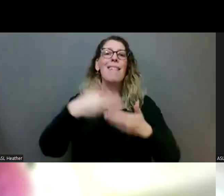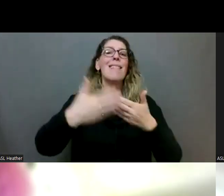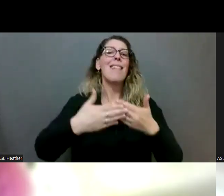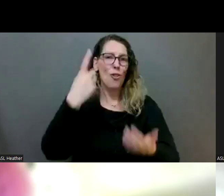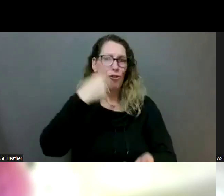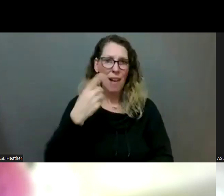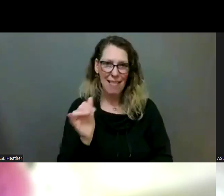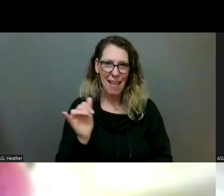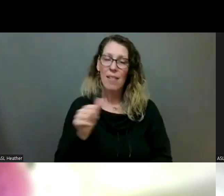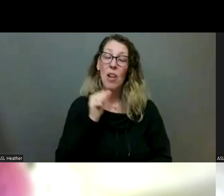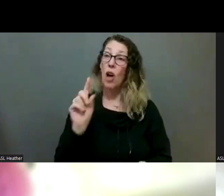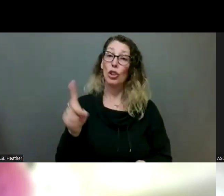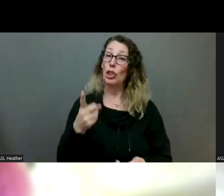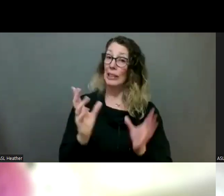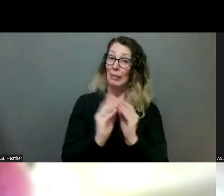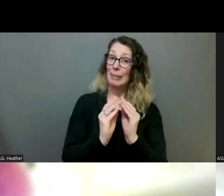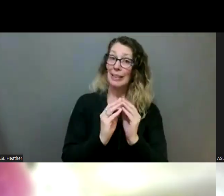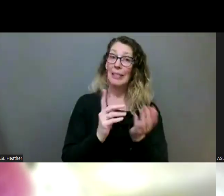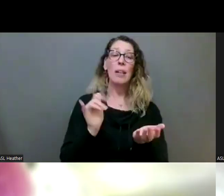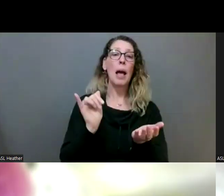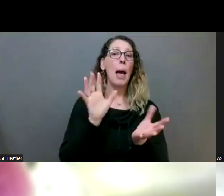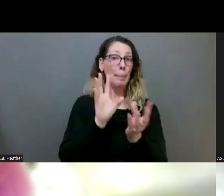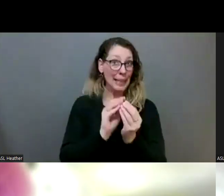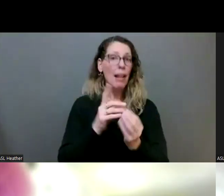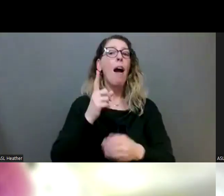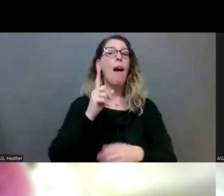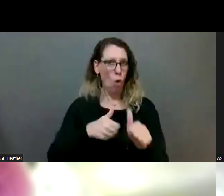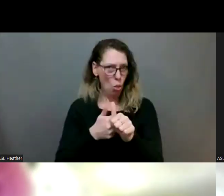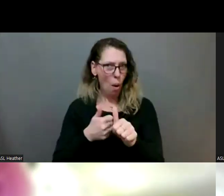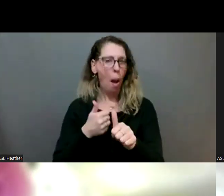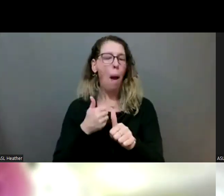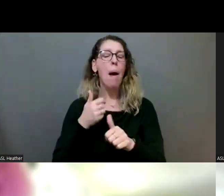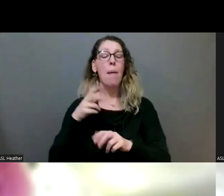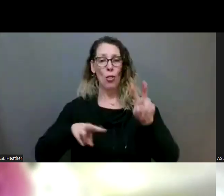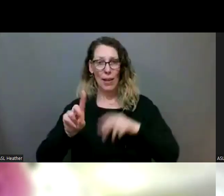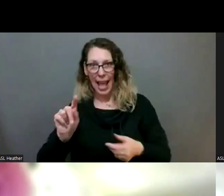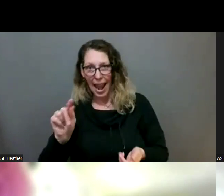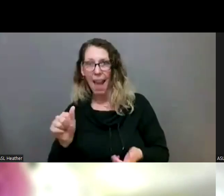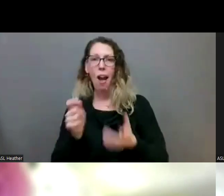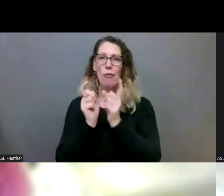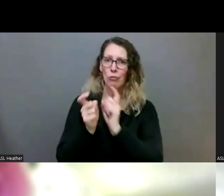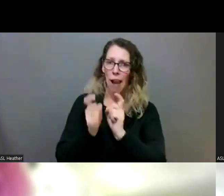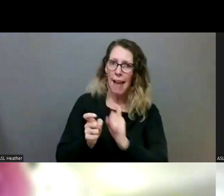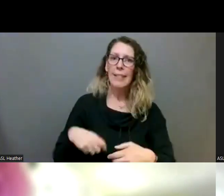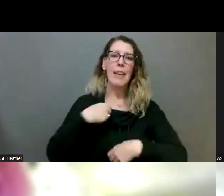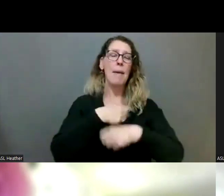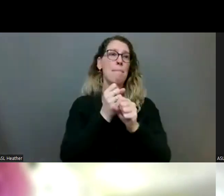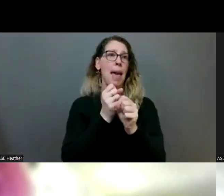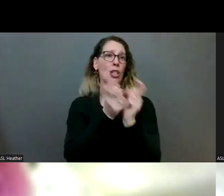So not just meetings like meeting and following up and then looking at the data and adjusting and making adjustments along the way I think has